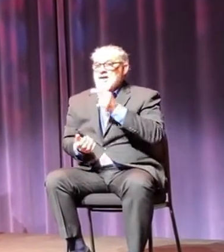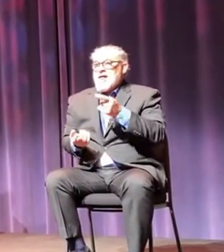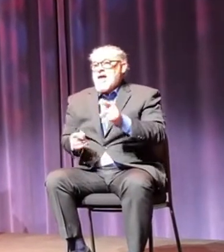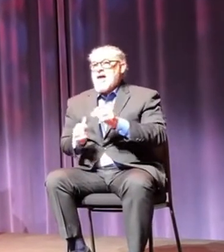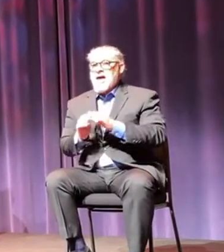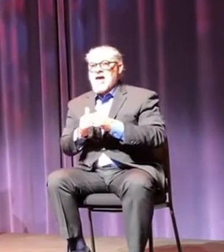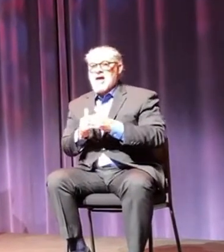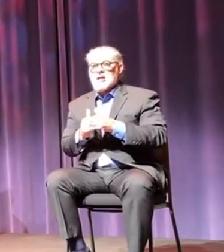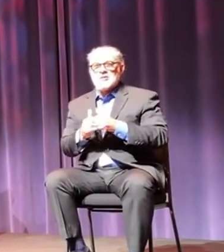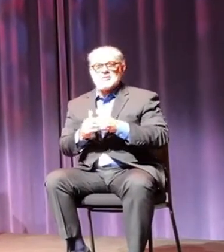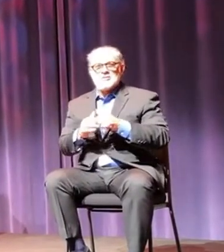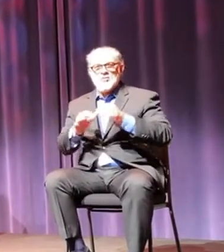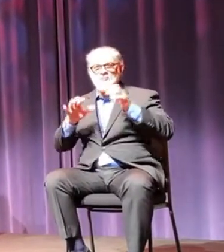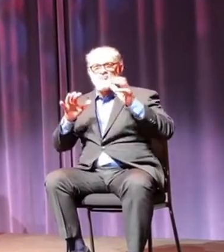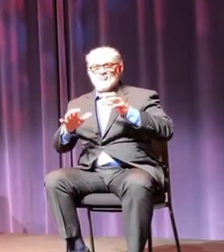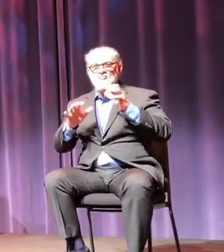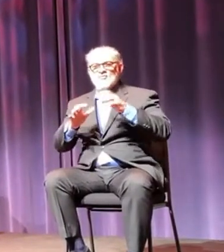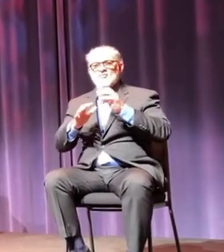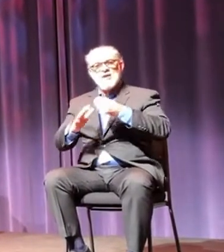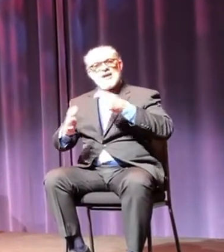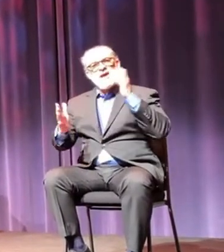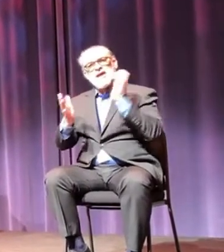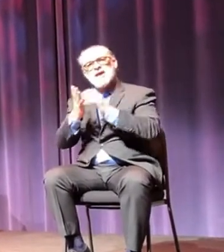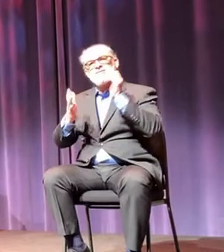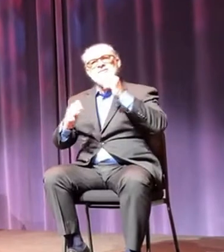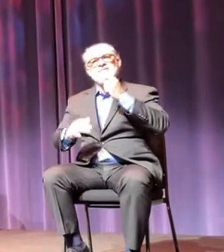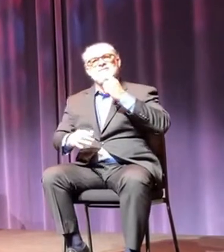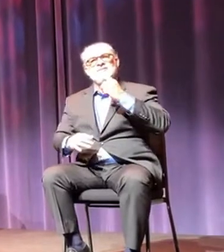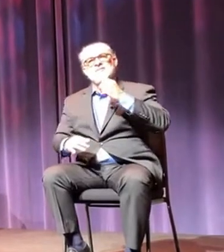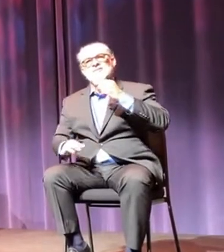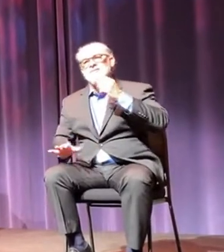How the reign struck glass like a father strikes a daughter.